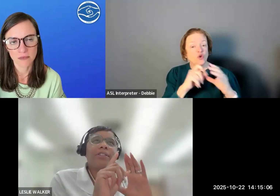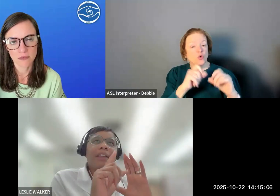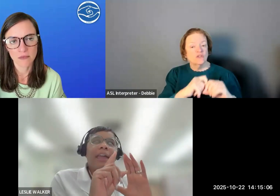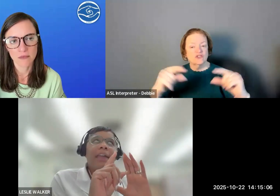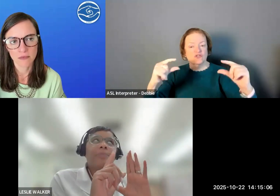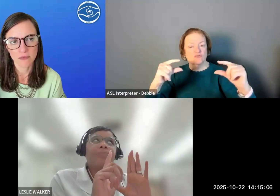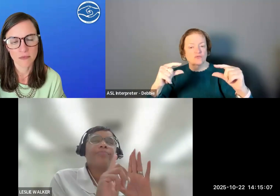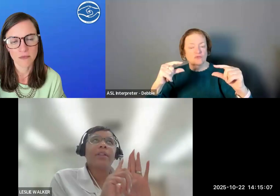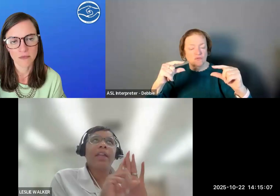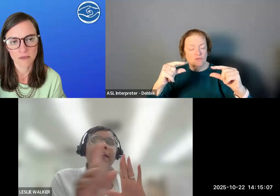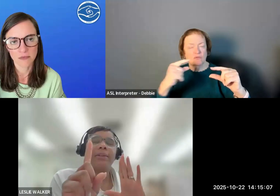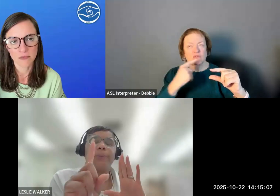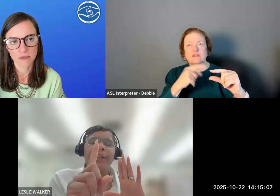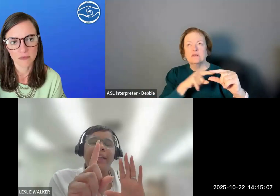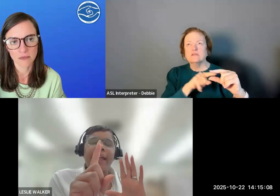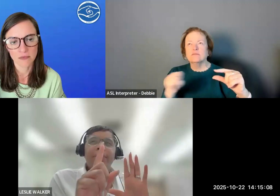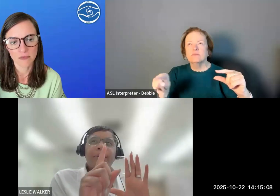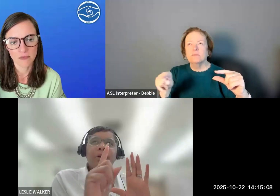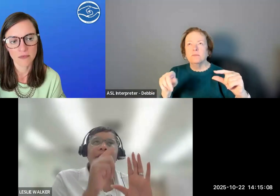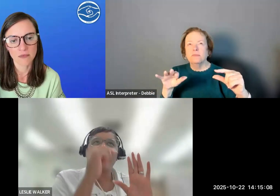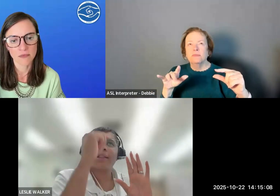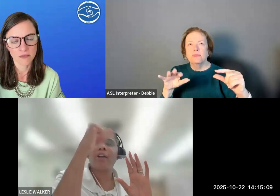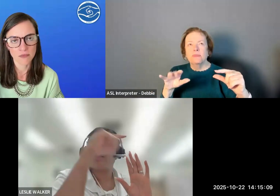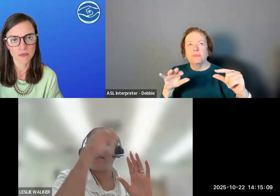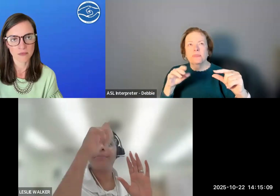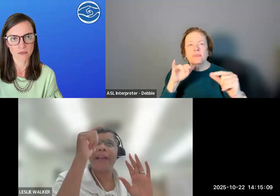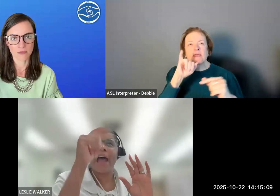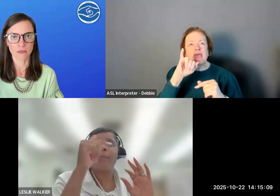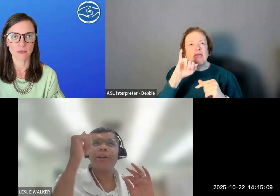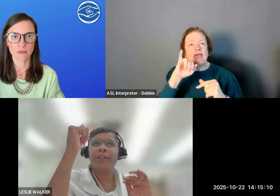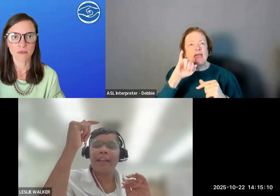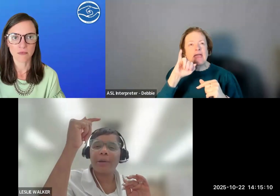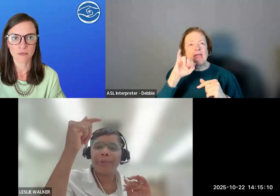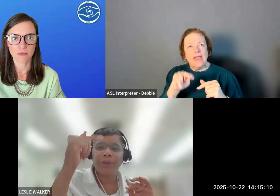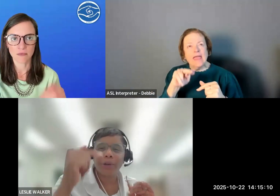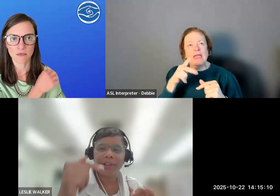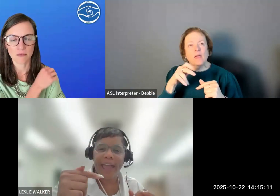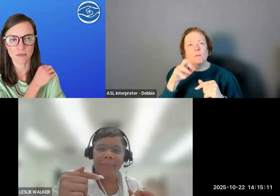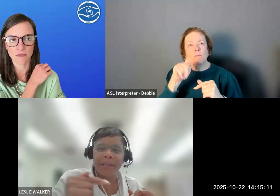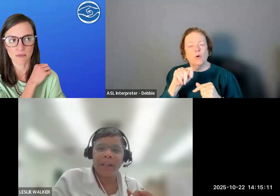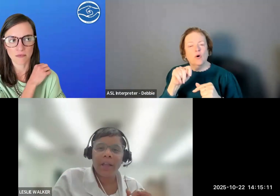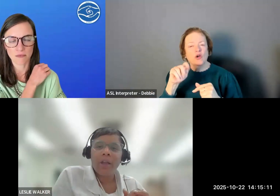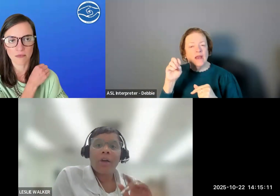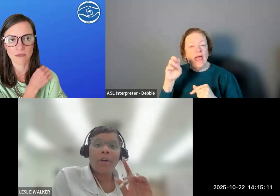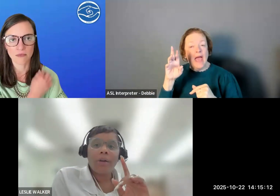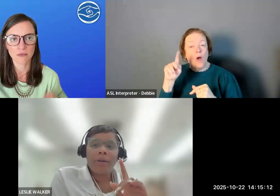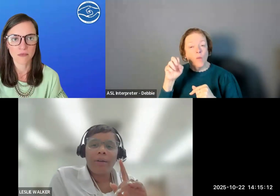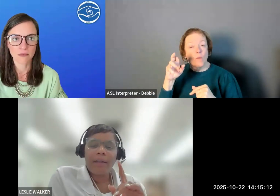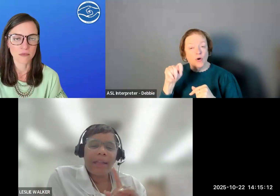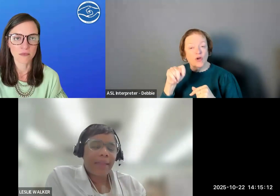That'll say, input cable, and it'll or input-output, it'll say computer or tablet.